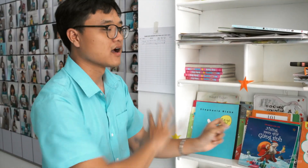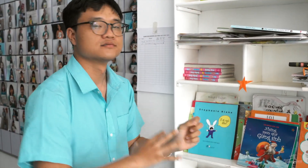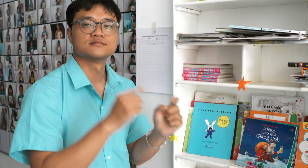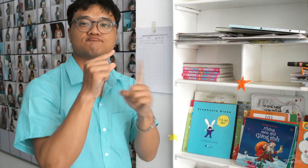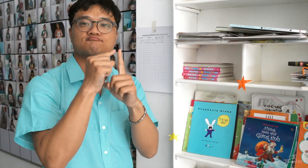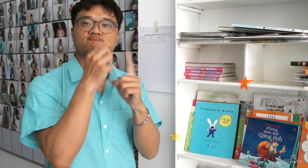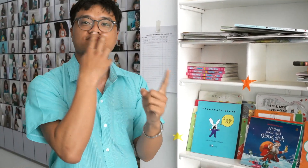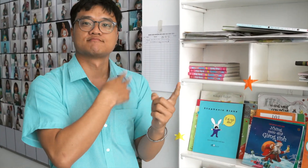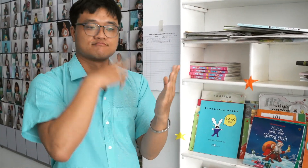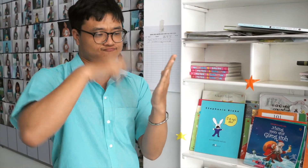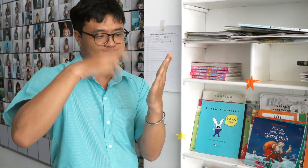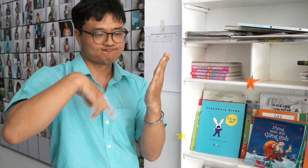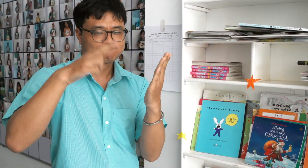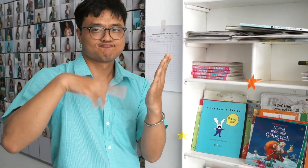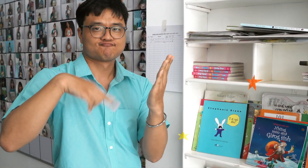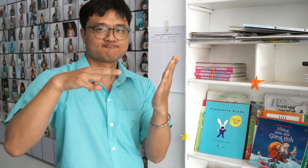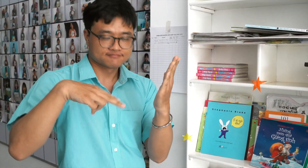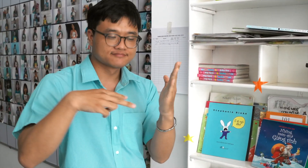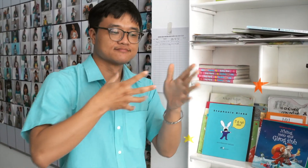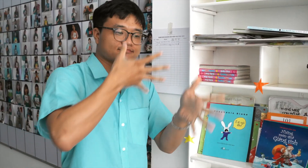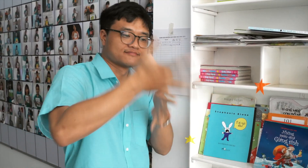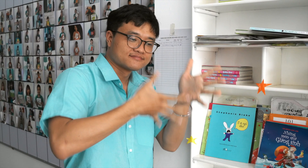These are books that our students read.